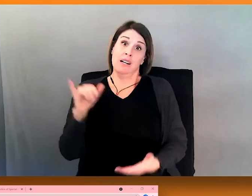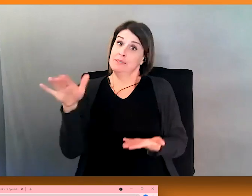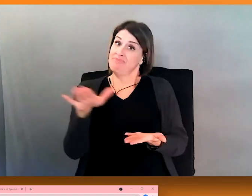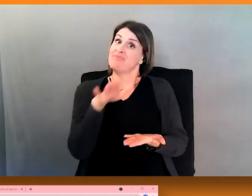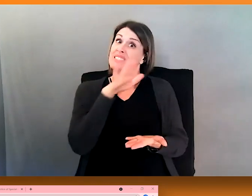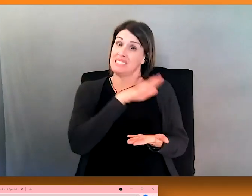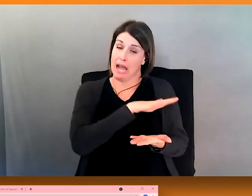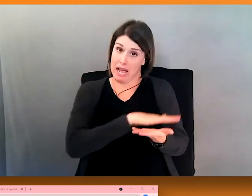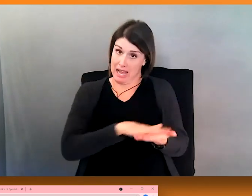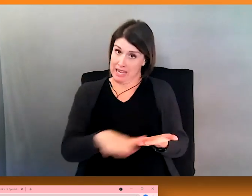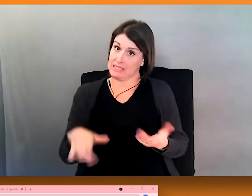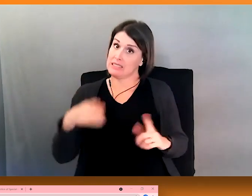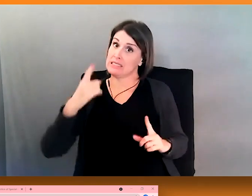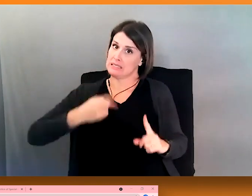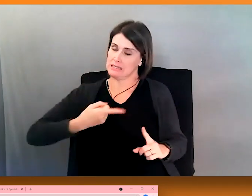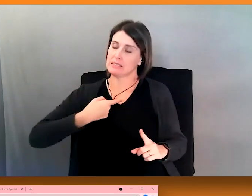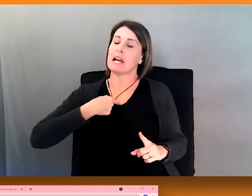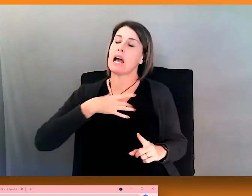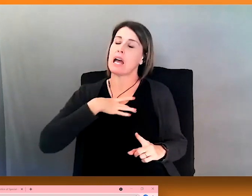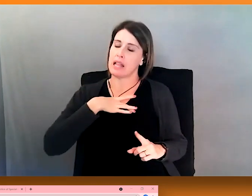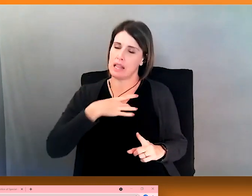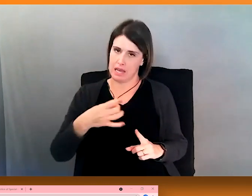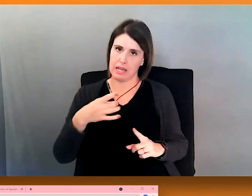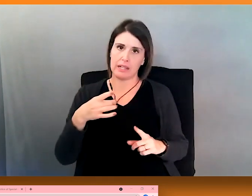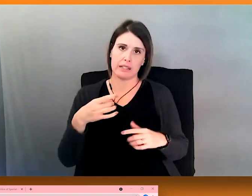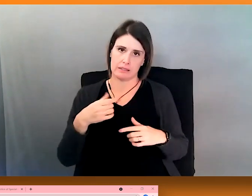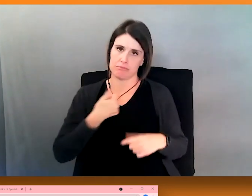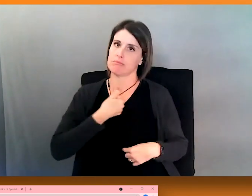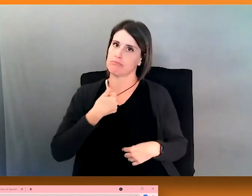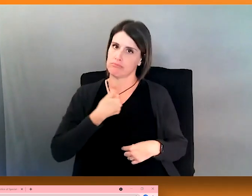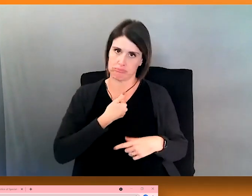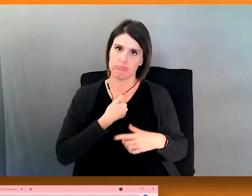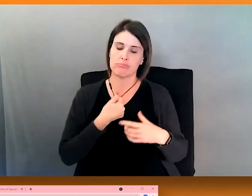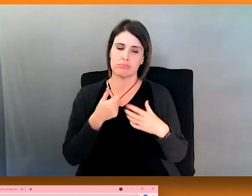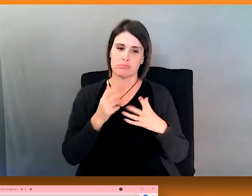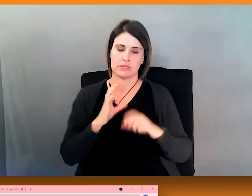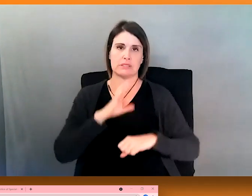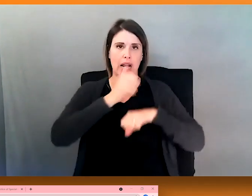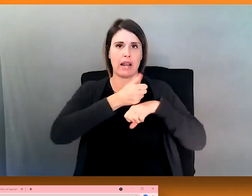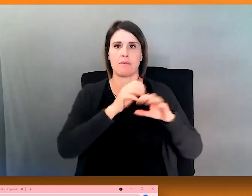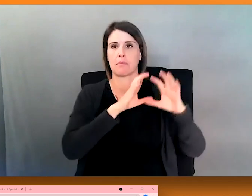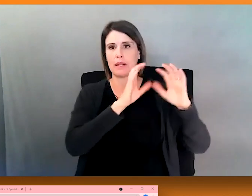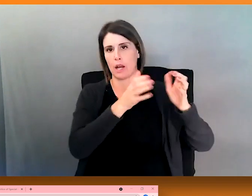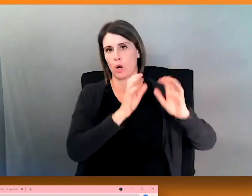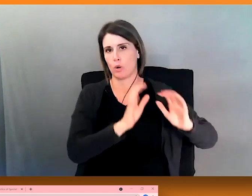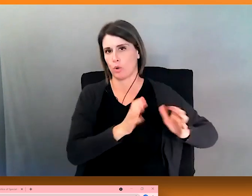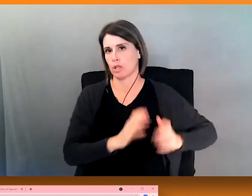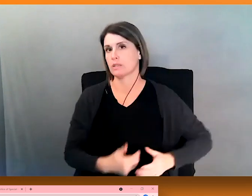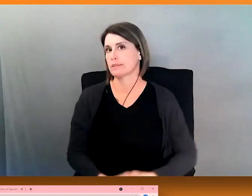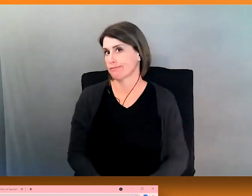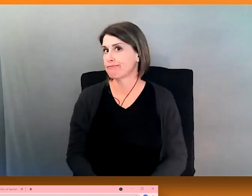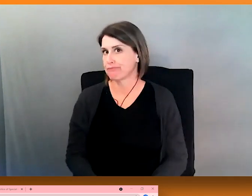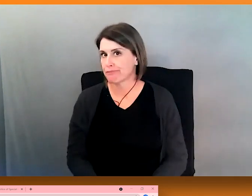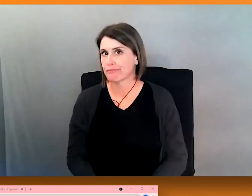So that's a really nice feature. I do like being able to create categories.